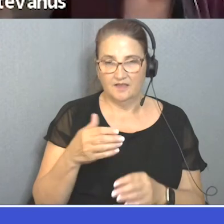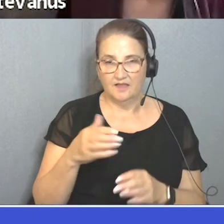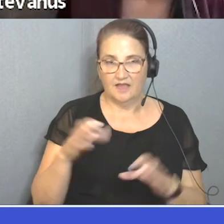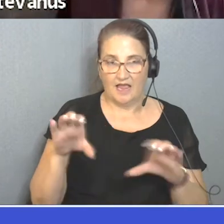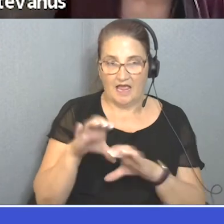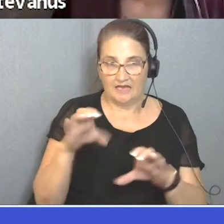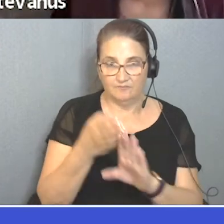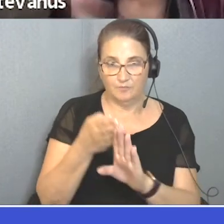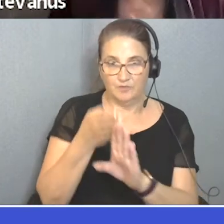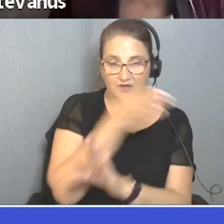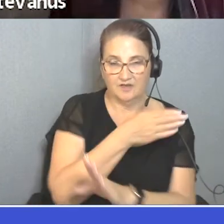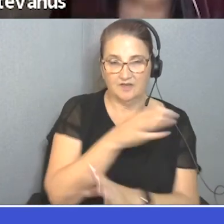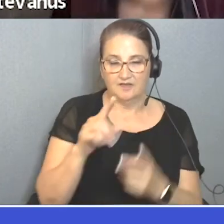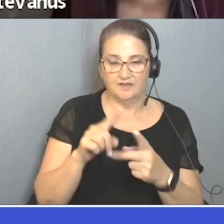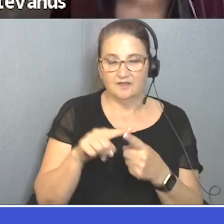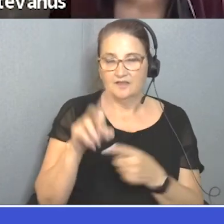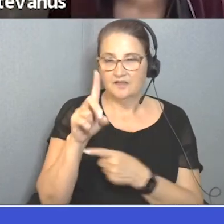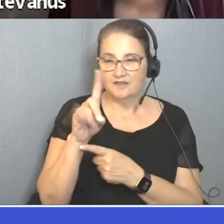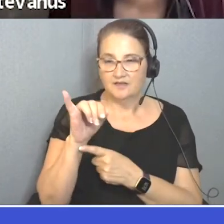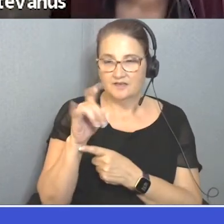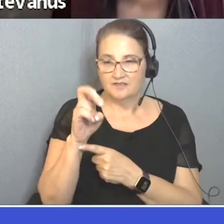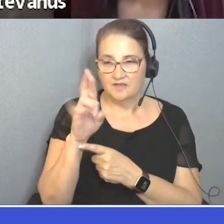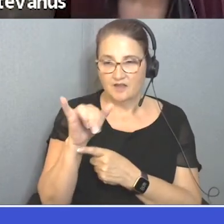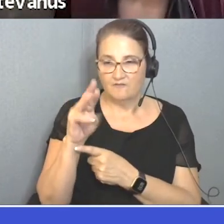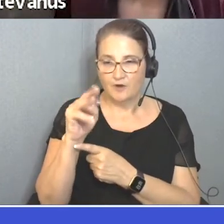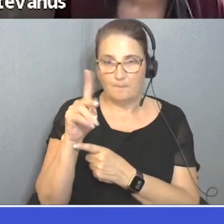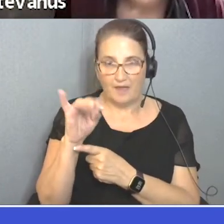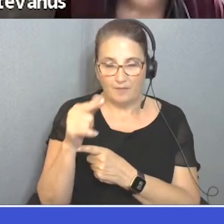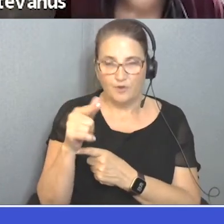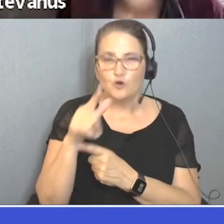to write, based on the activities above, specifically